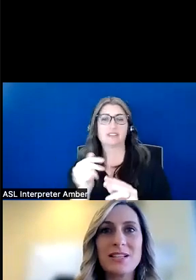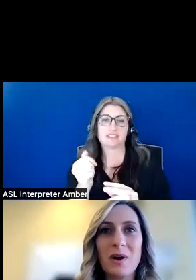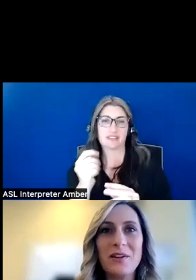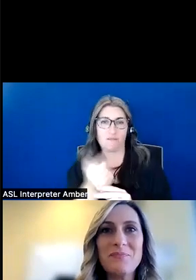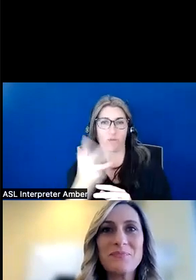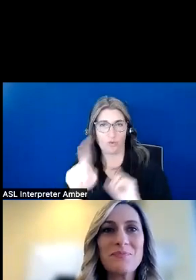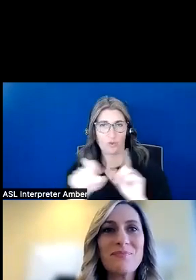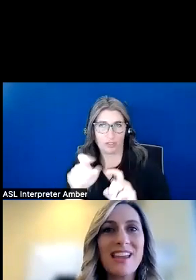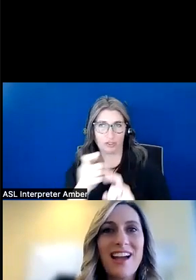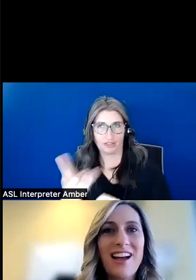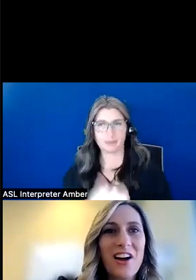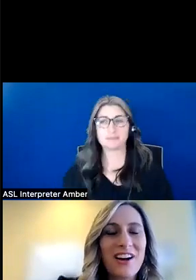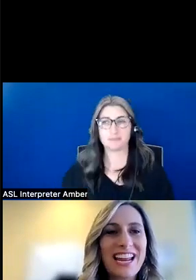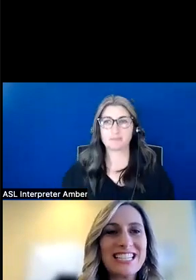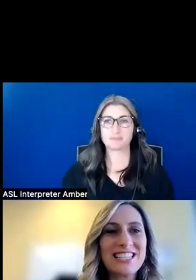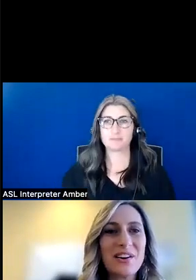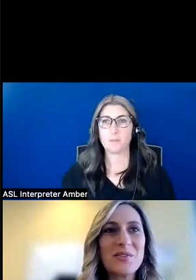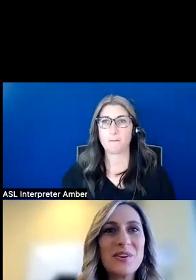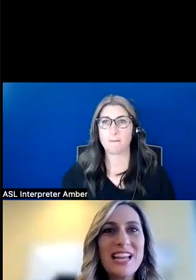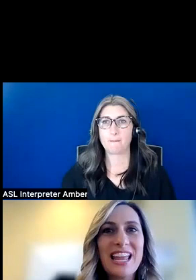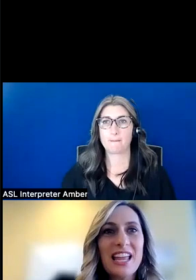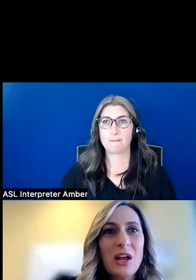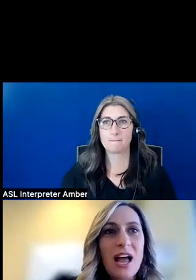as well.